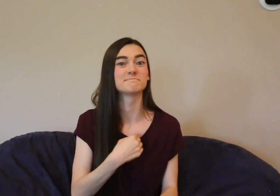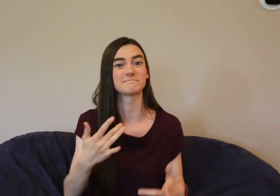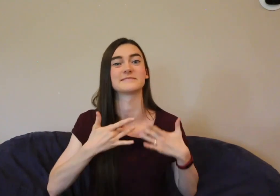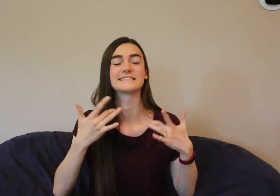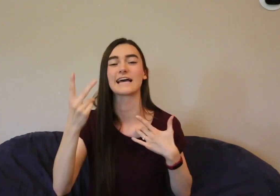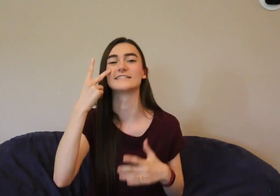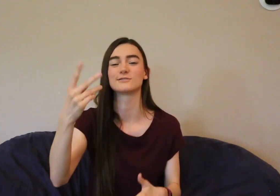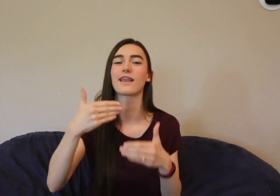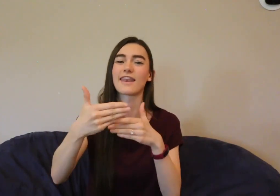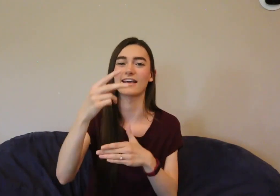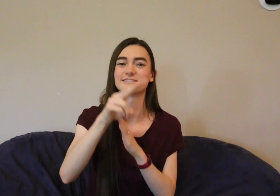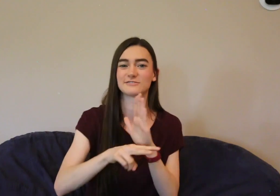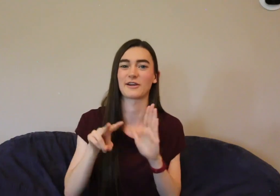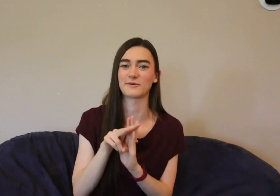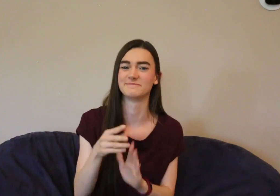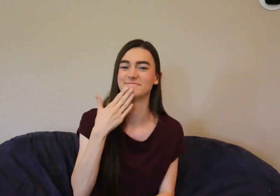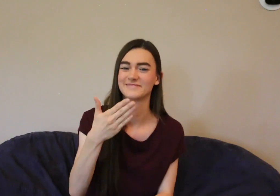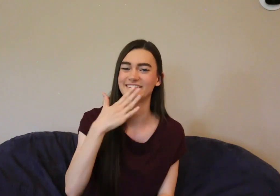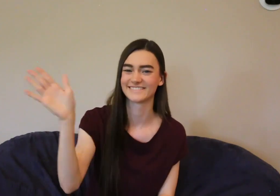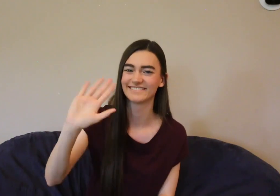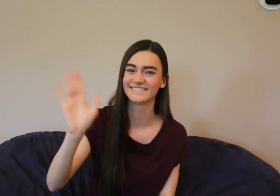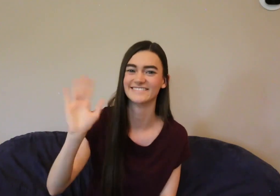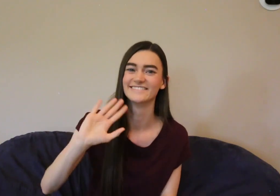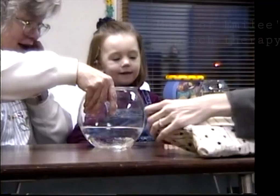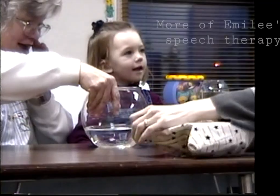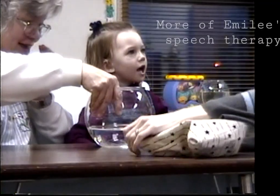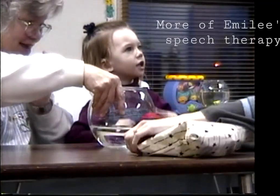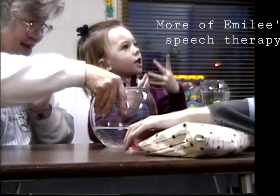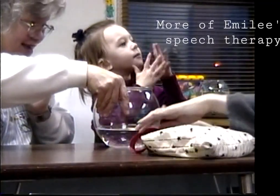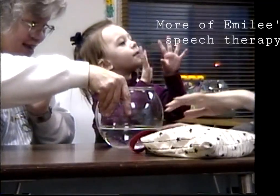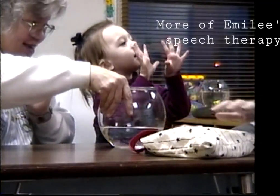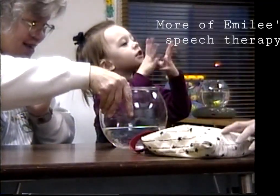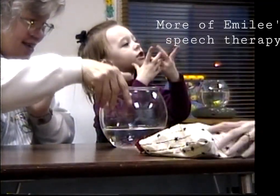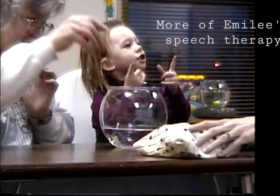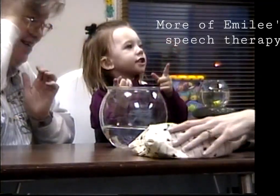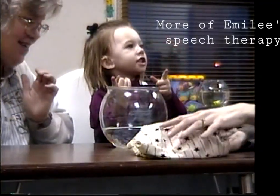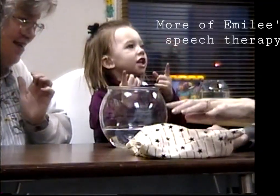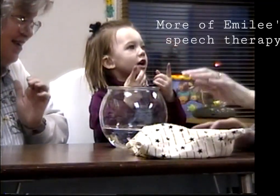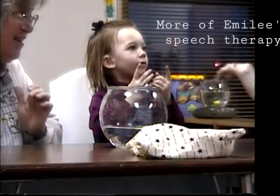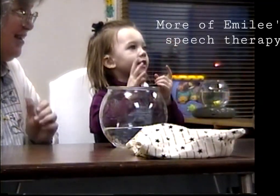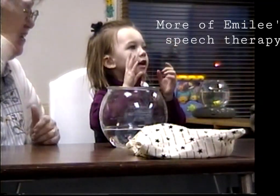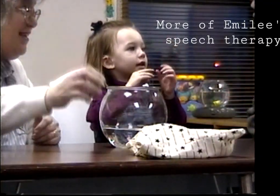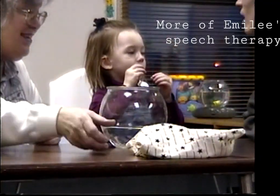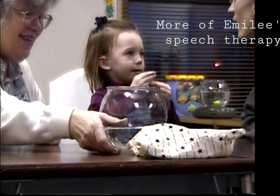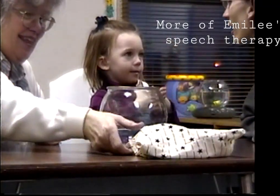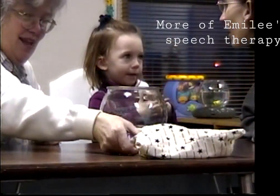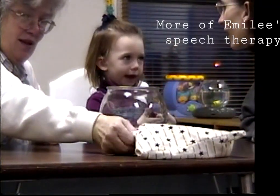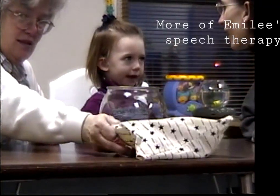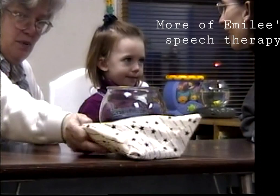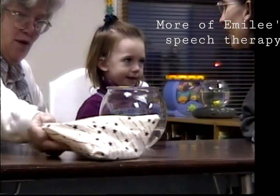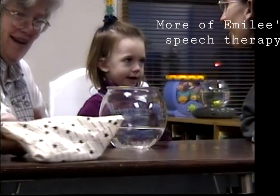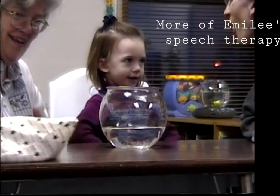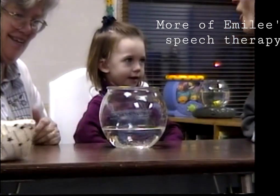Thank you, we're excited to see you at the next video. Thanks, bye! "I just finished changing the baby."